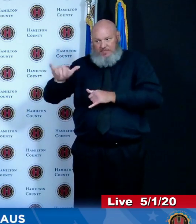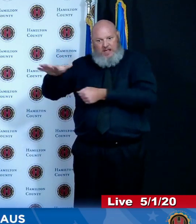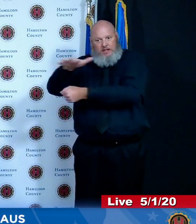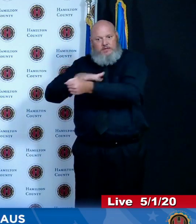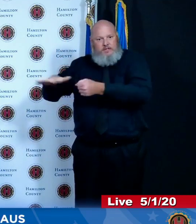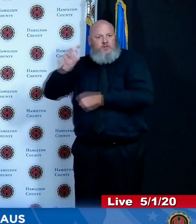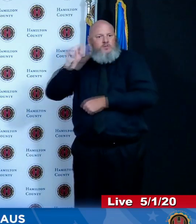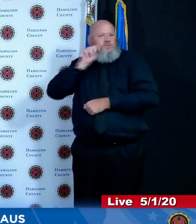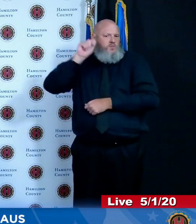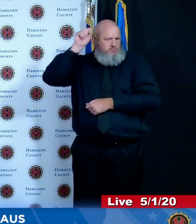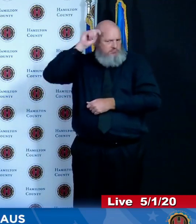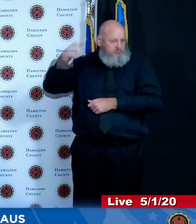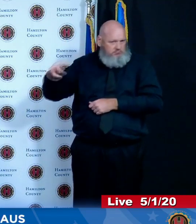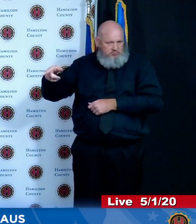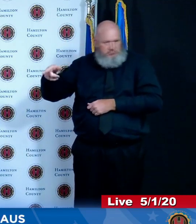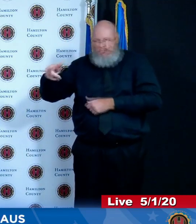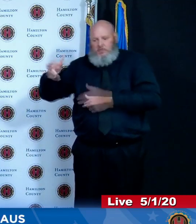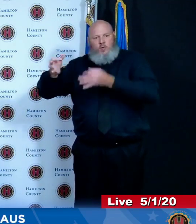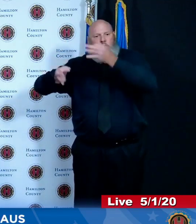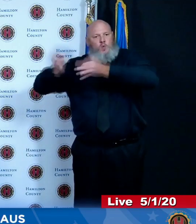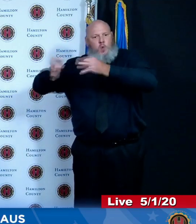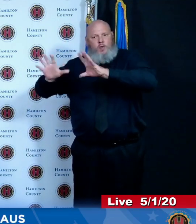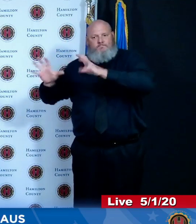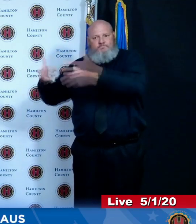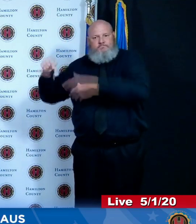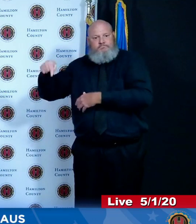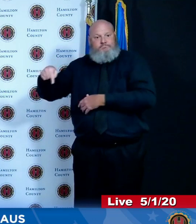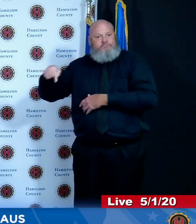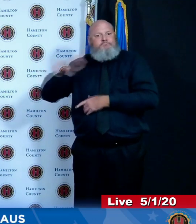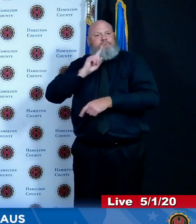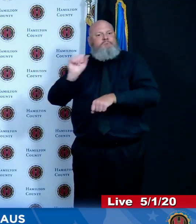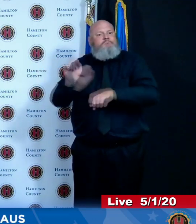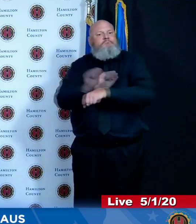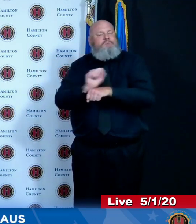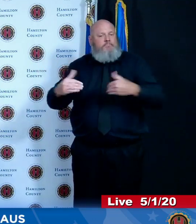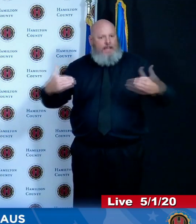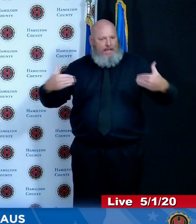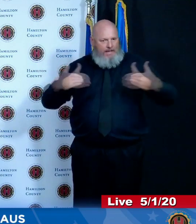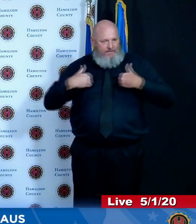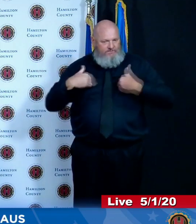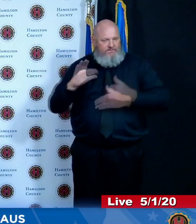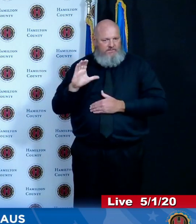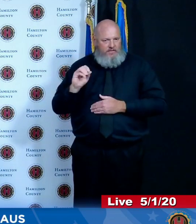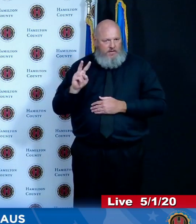over at JV Court on another matter related to County buildings starting